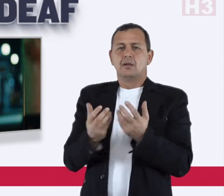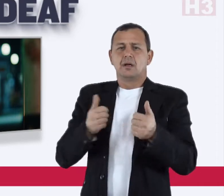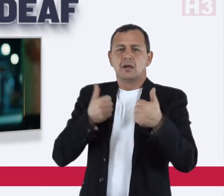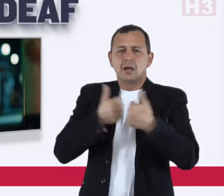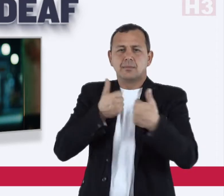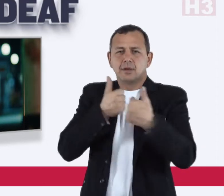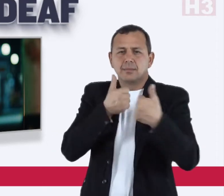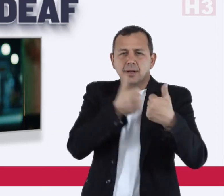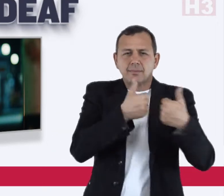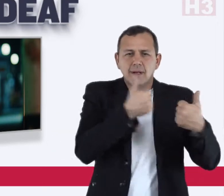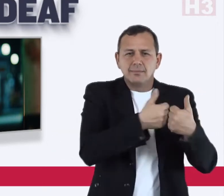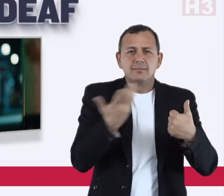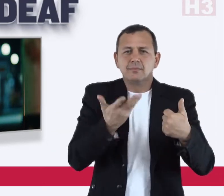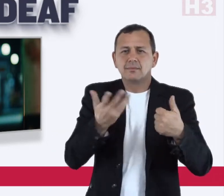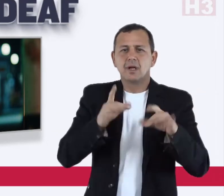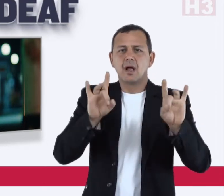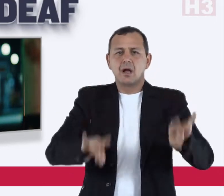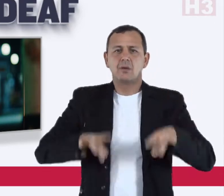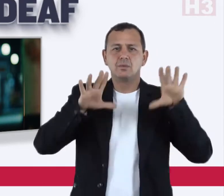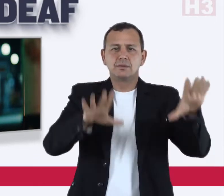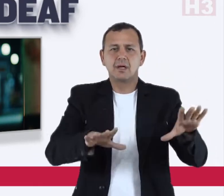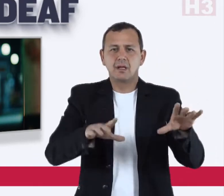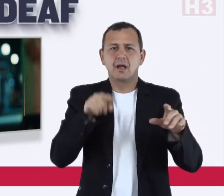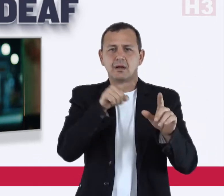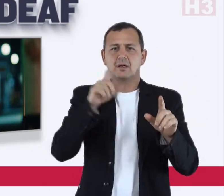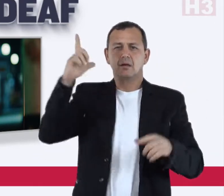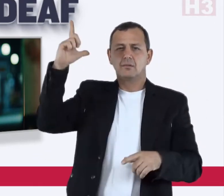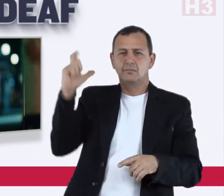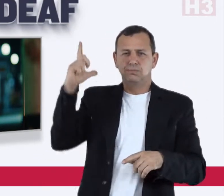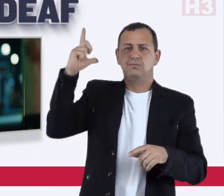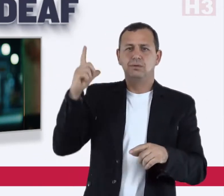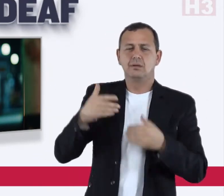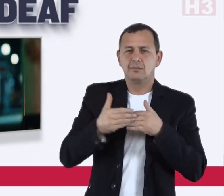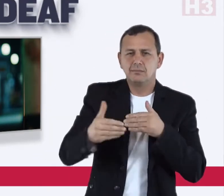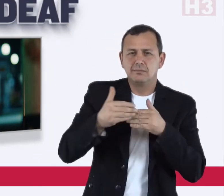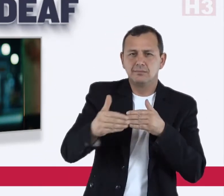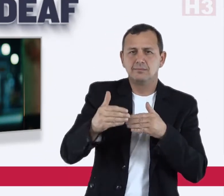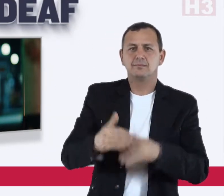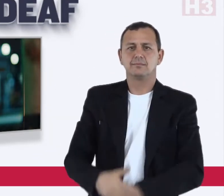the majors when the Australia Open starts.